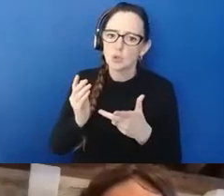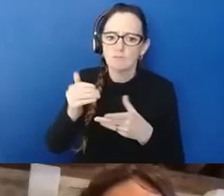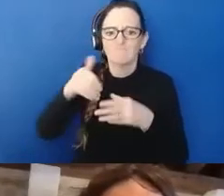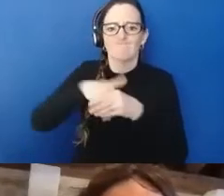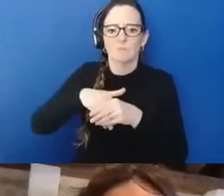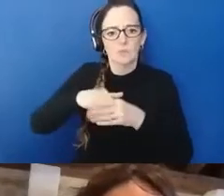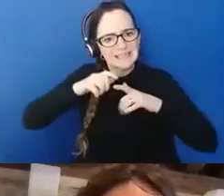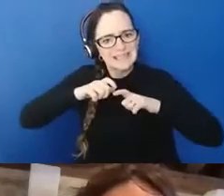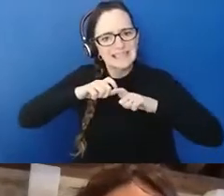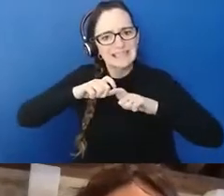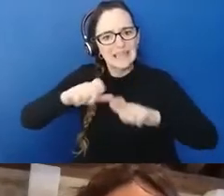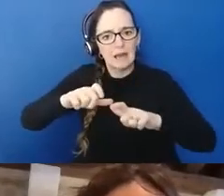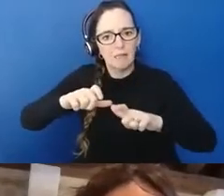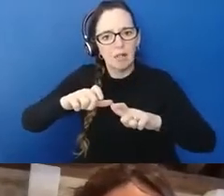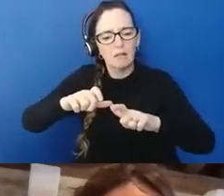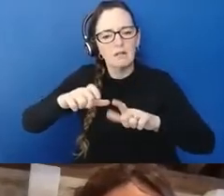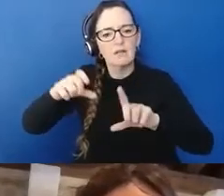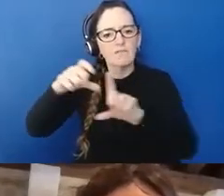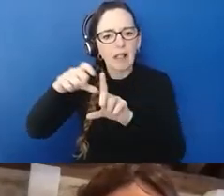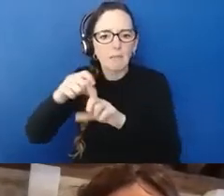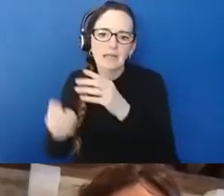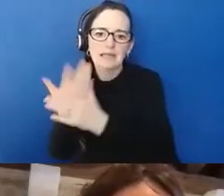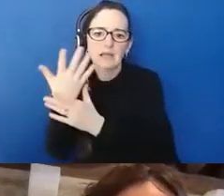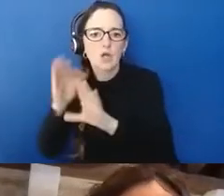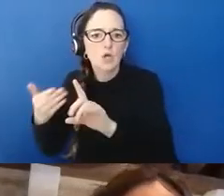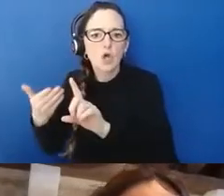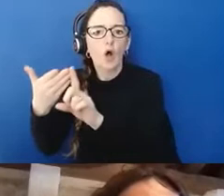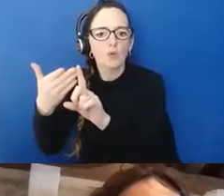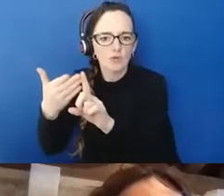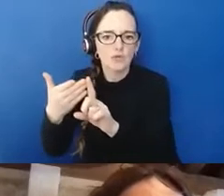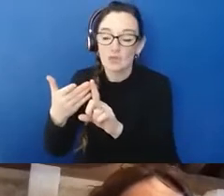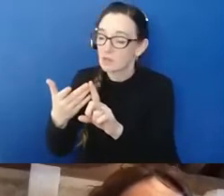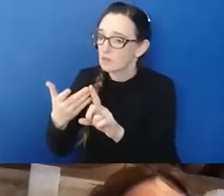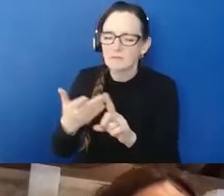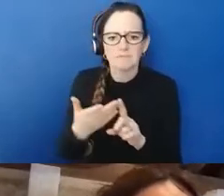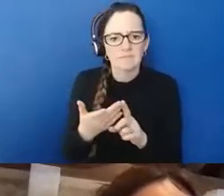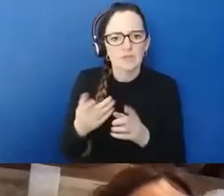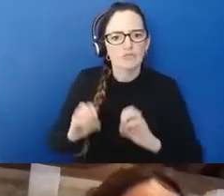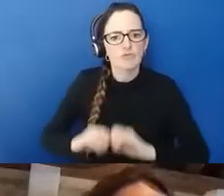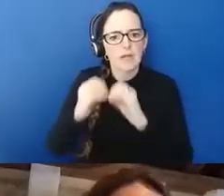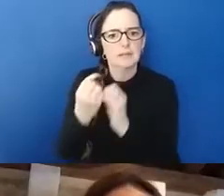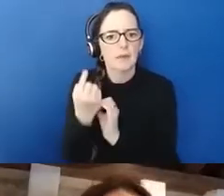are created by the UN for the 2030 agenda and what they